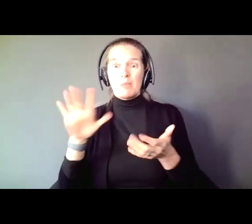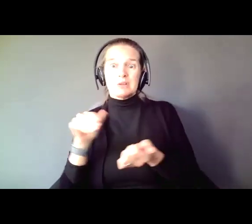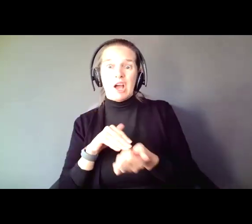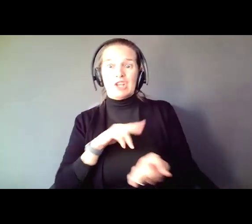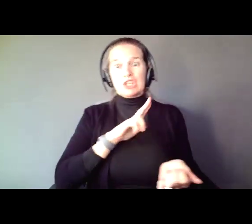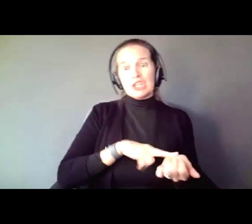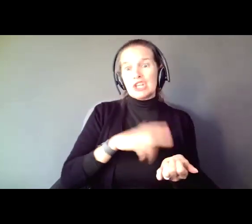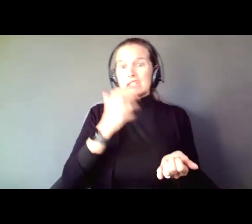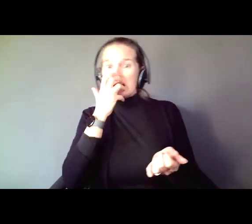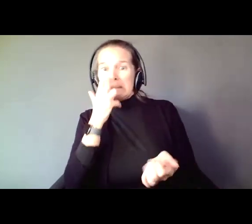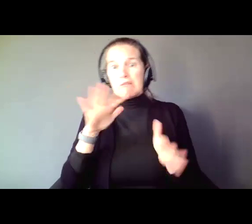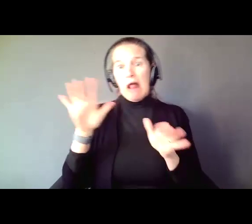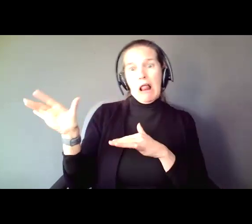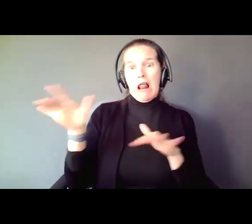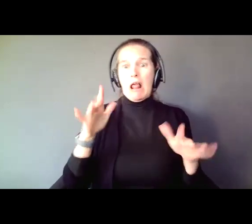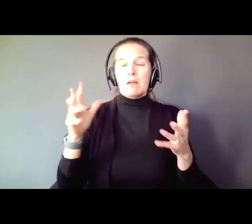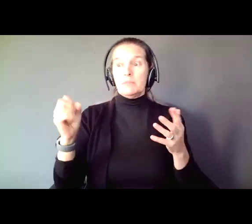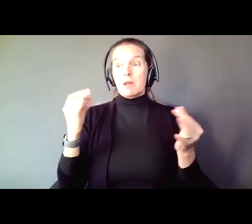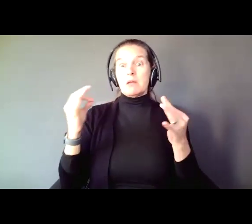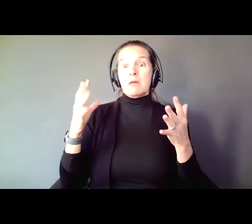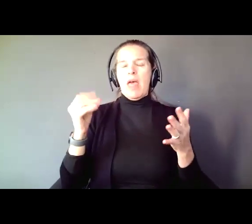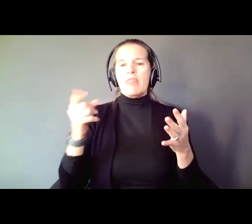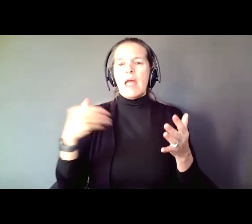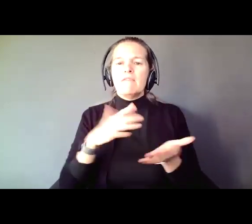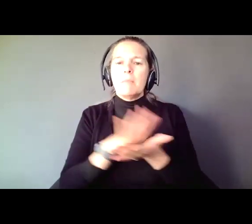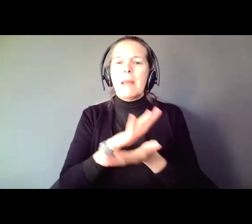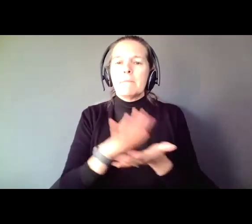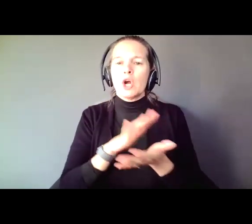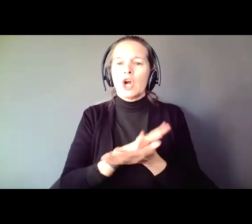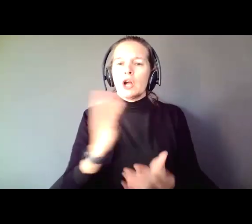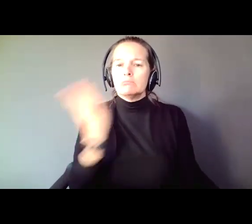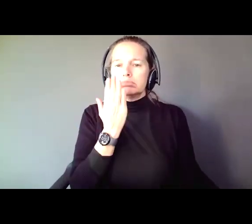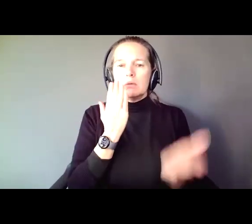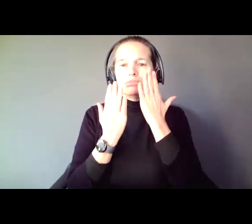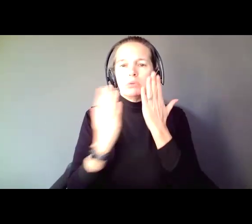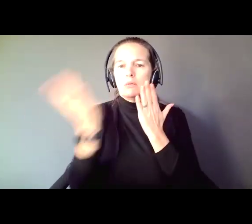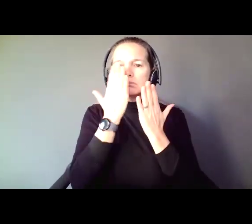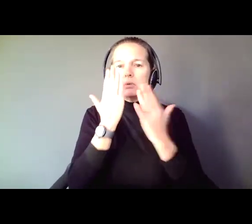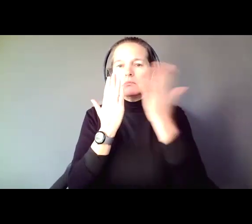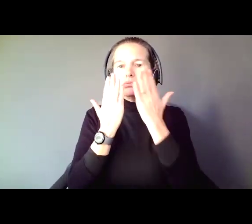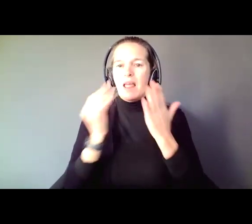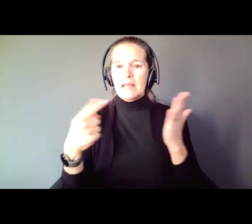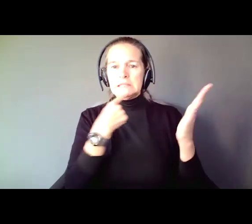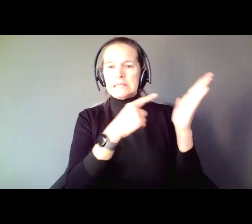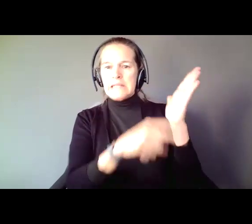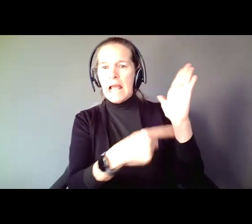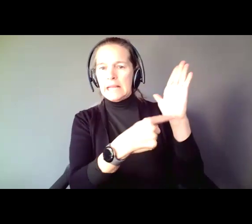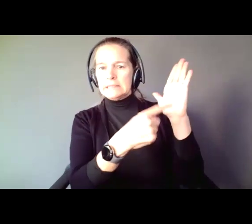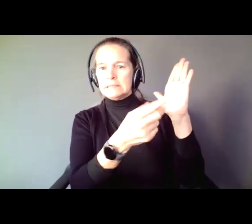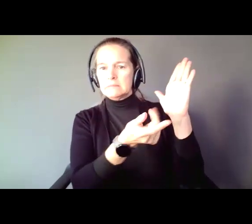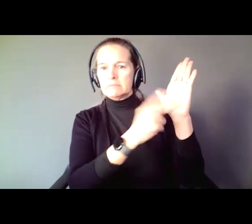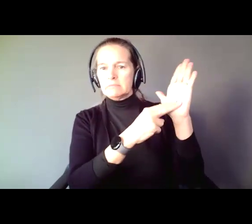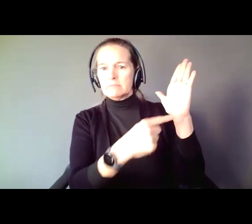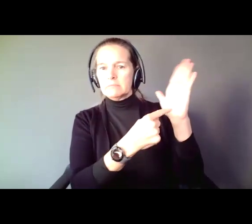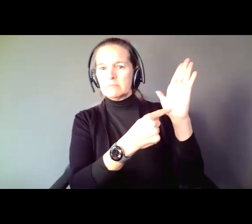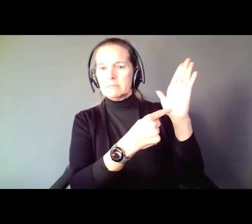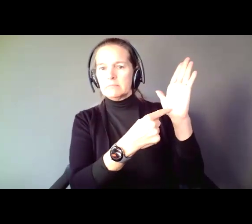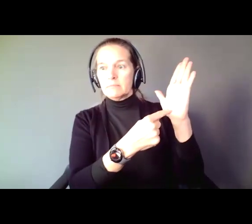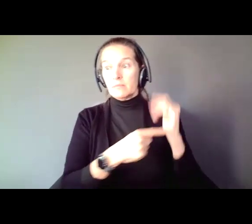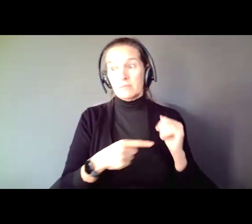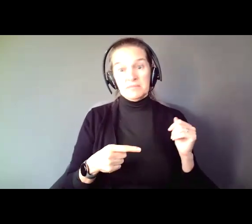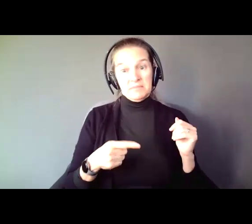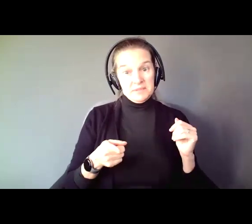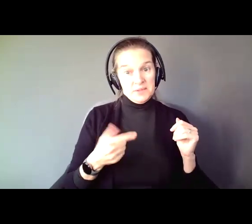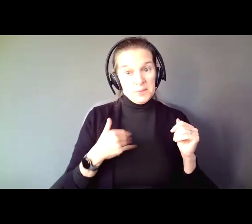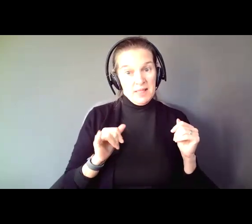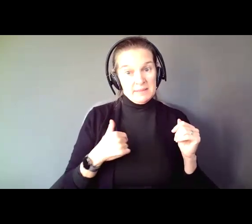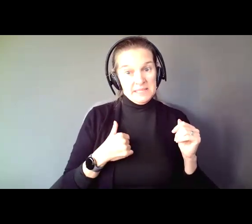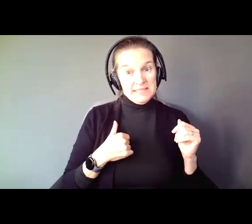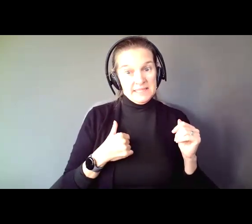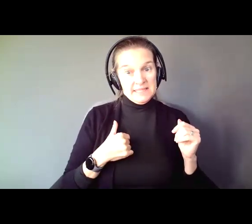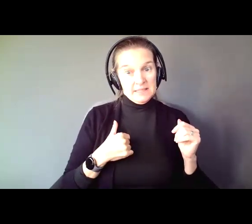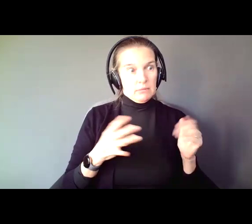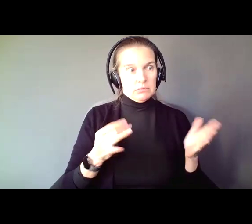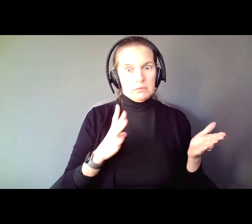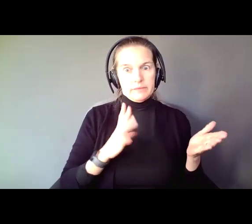And what they all have are pieces of paper that they are shoving in front of my face and they are saying sign here. Now, are you like me and signed them without reading first?